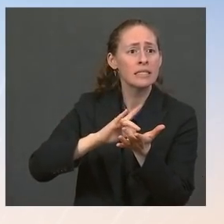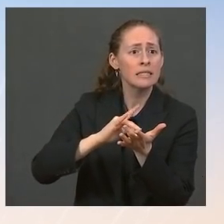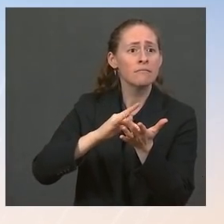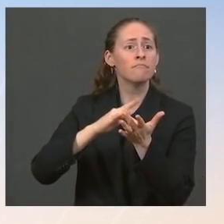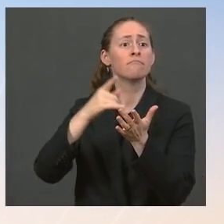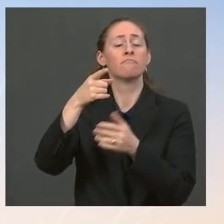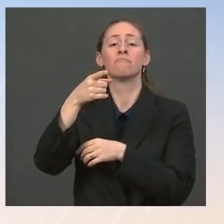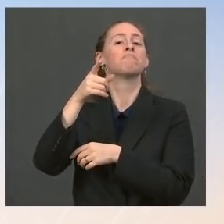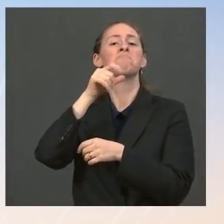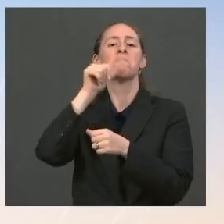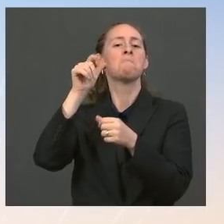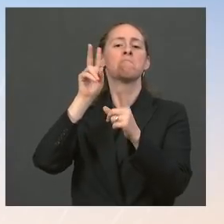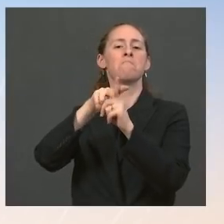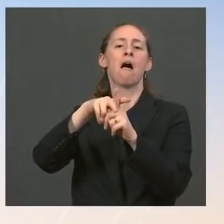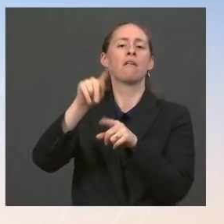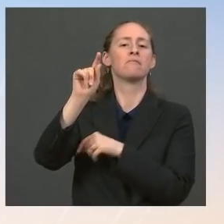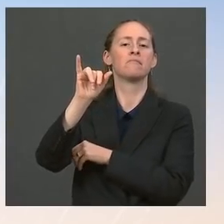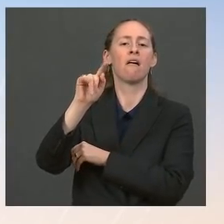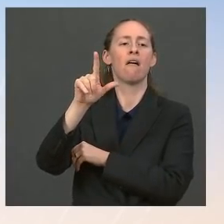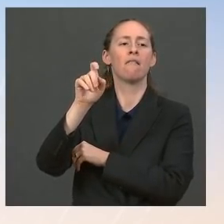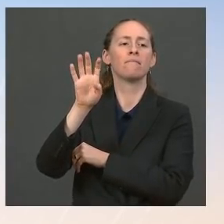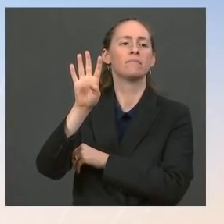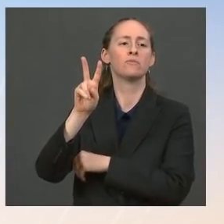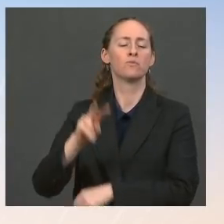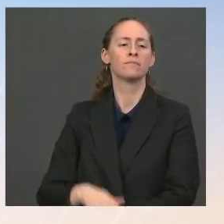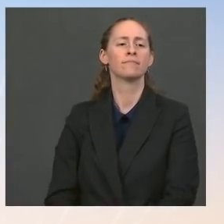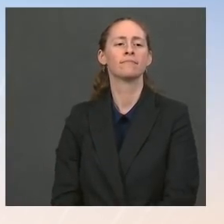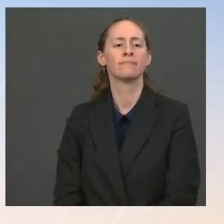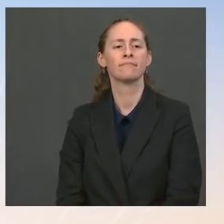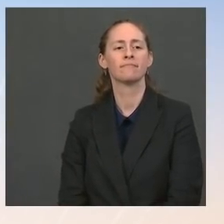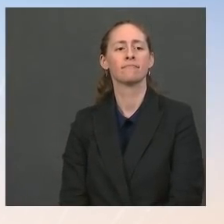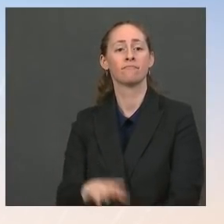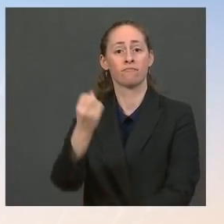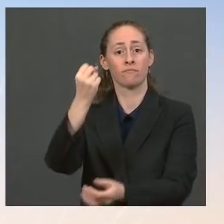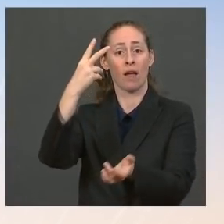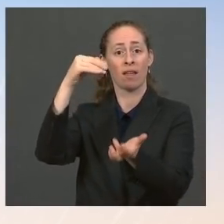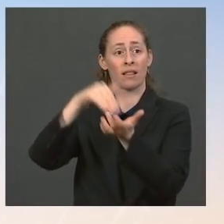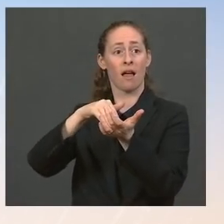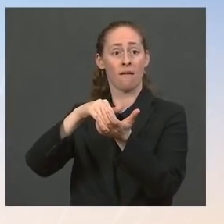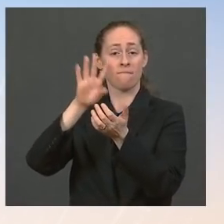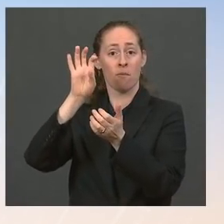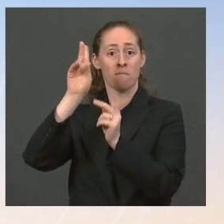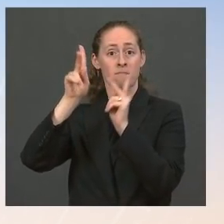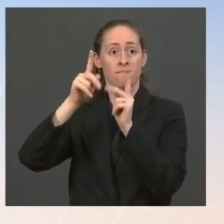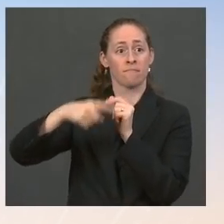Approximately 12,400 individuals will have their cases heard